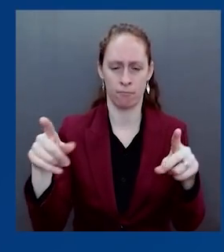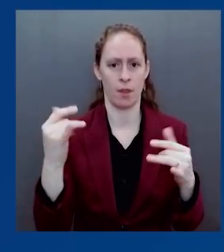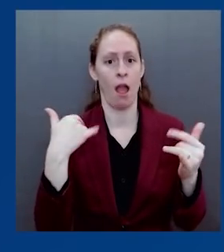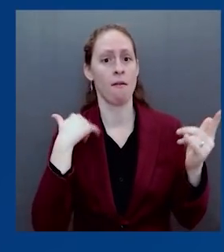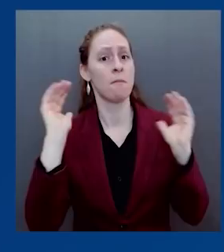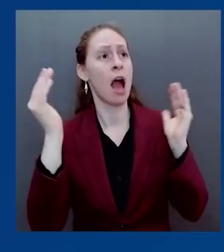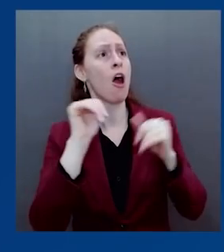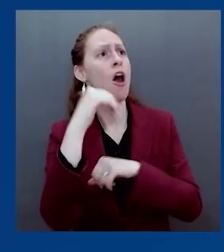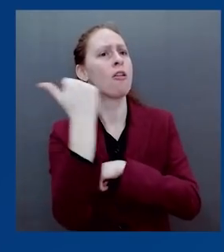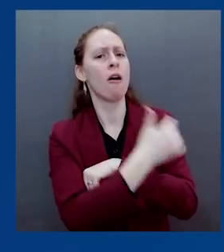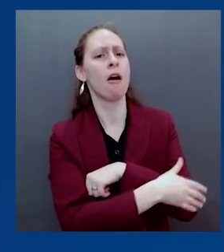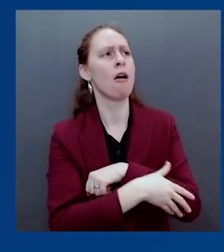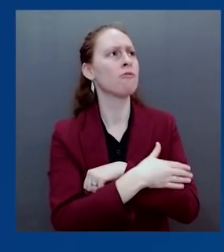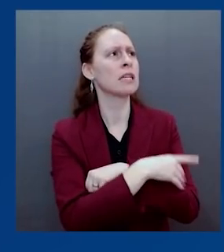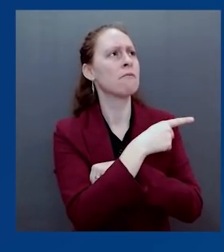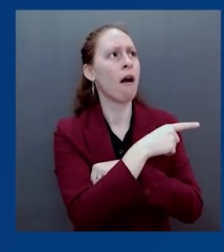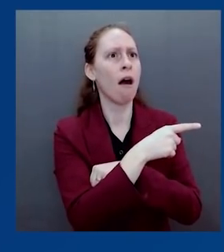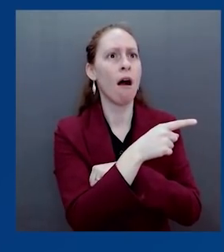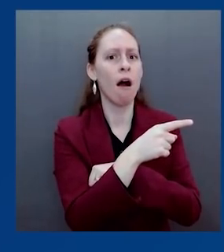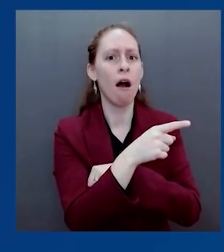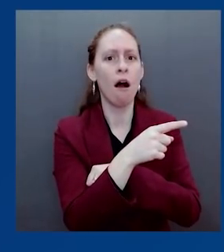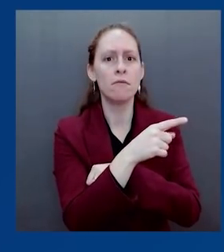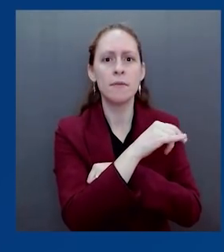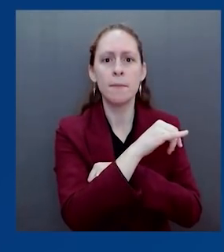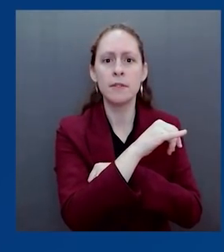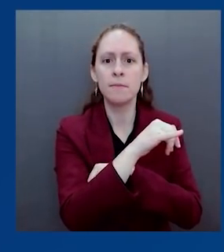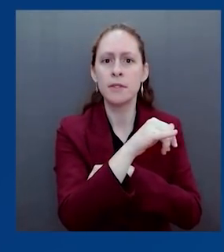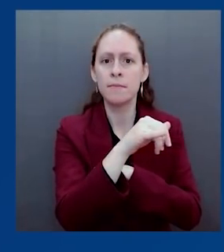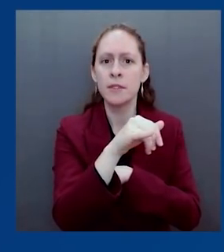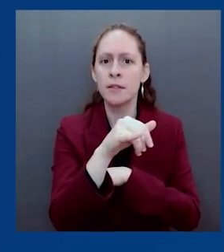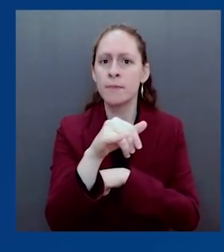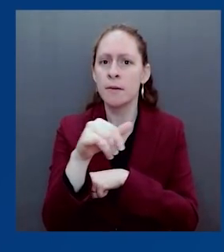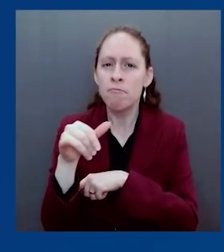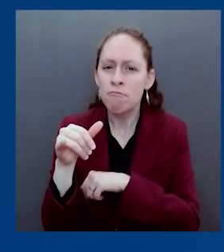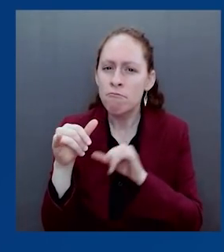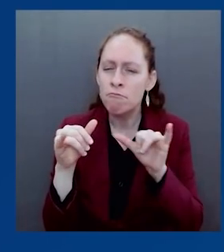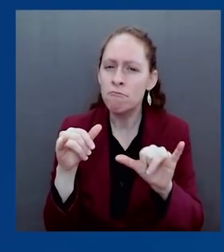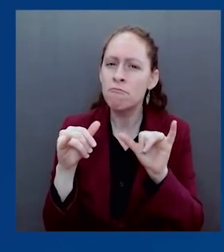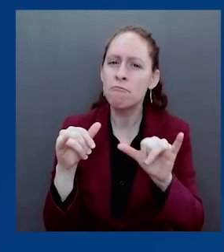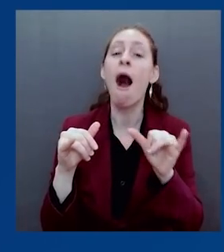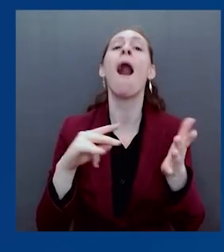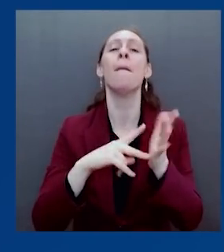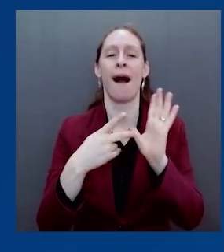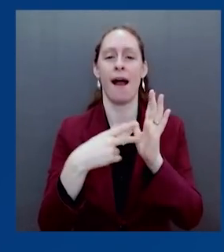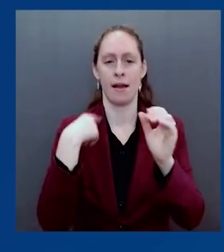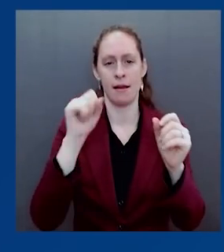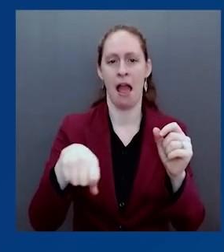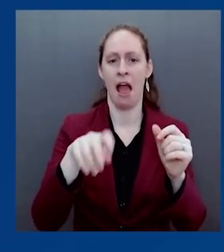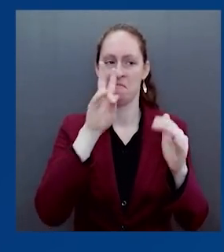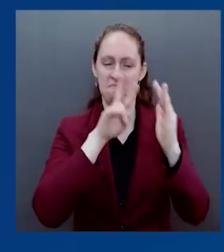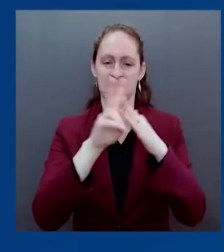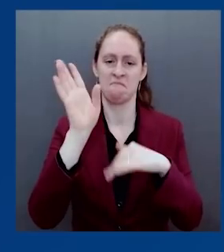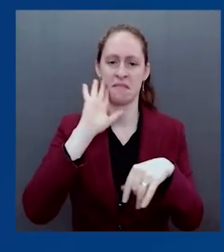and provide some understanding of what we can expect over the coming weeks as cases are predicted to peak in this country.